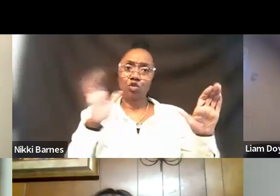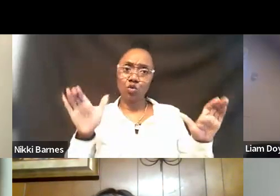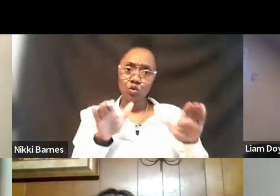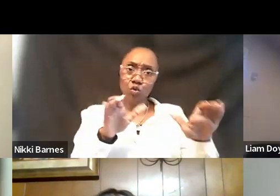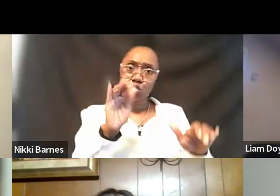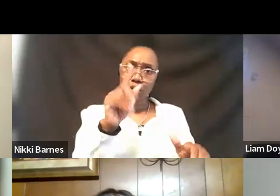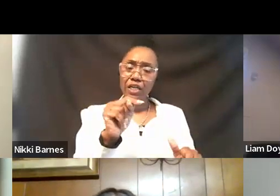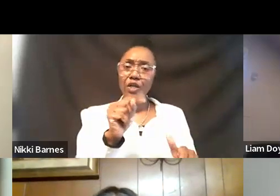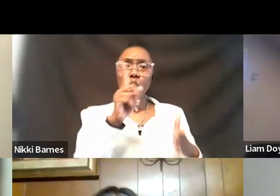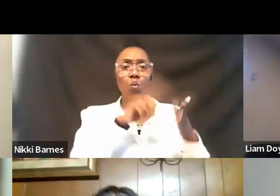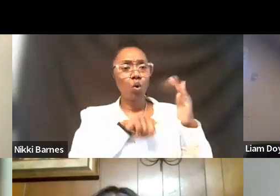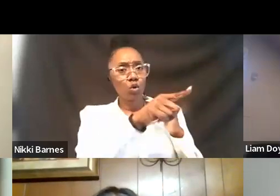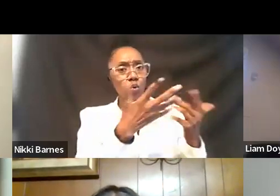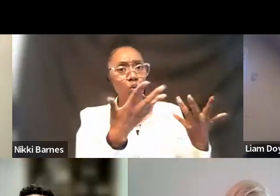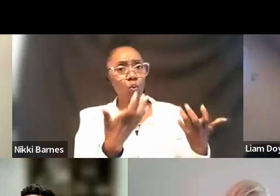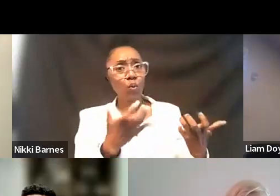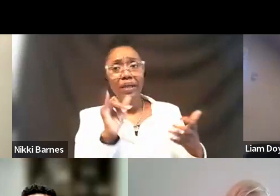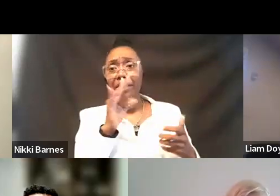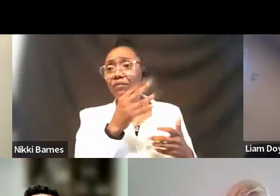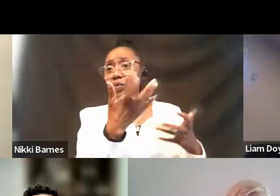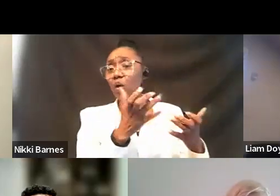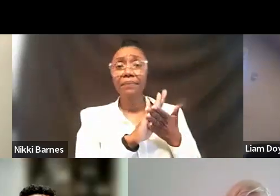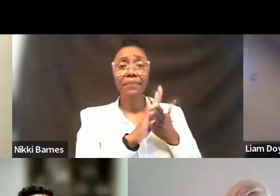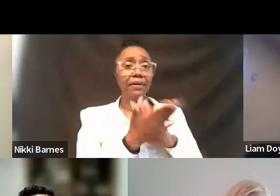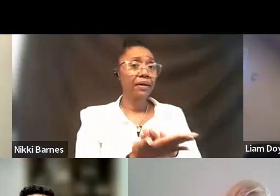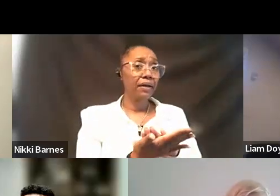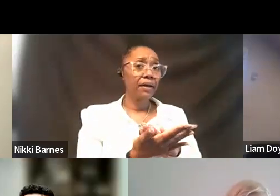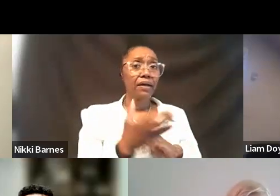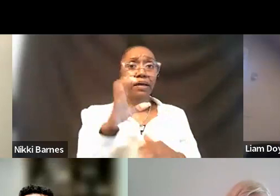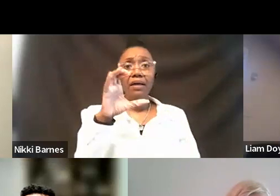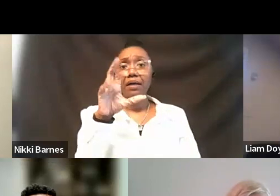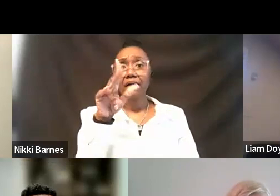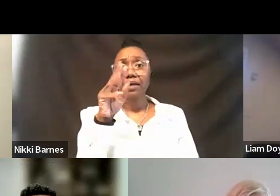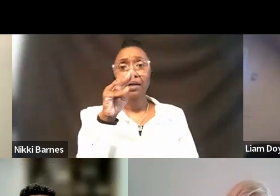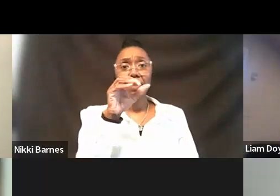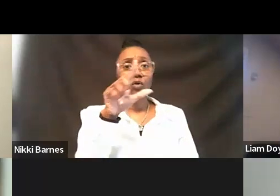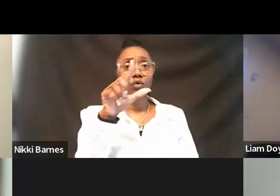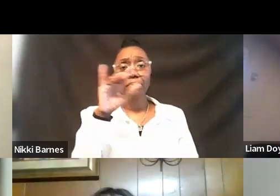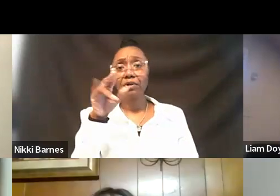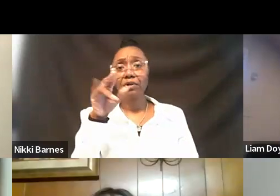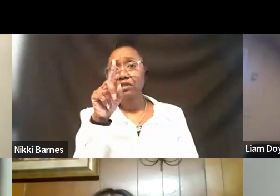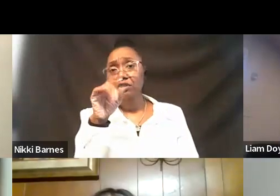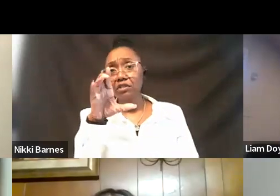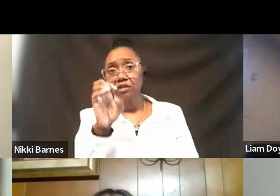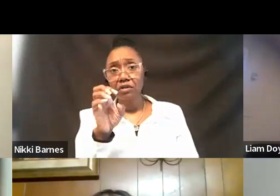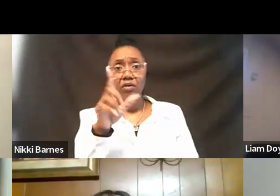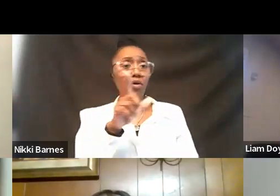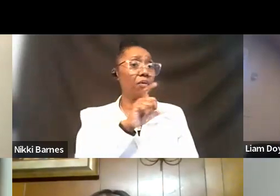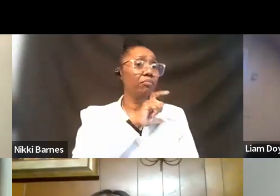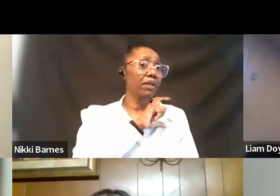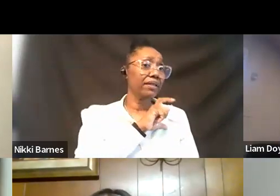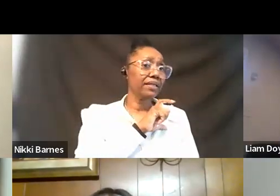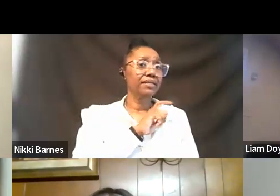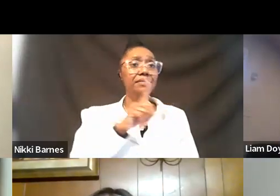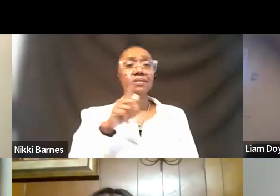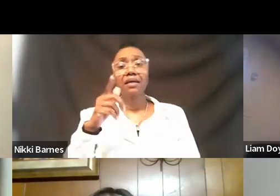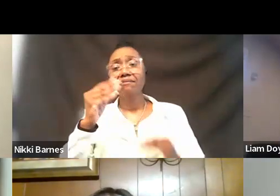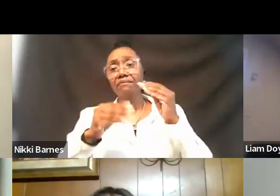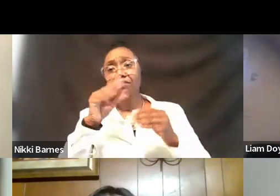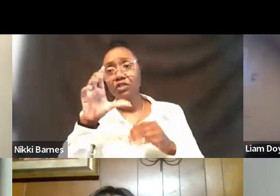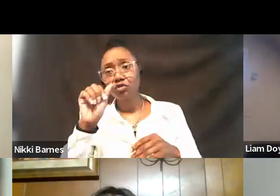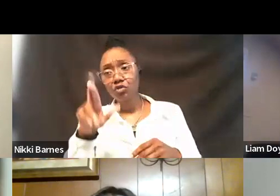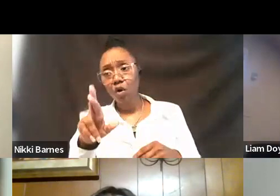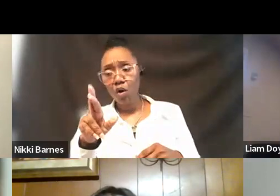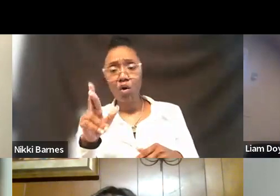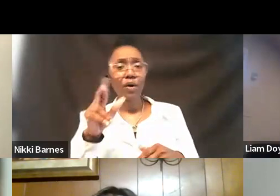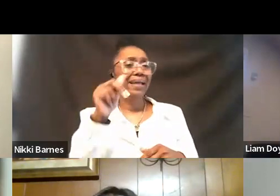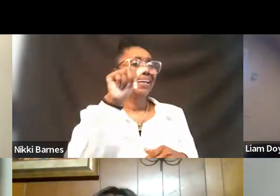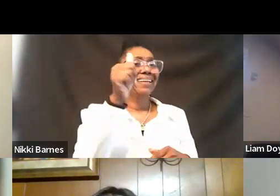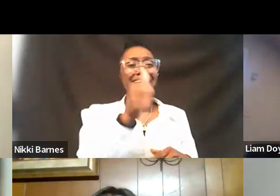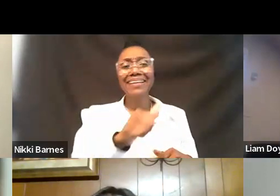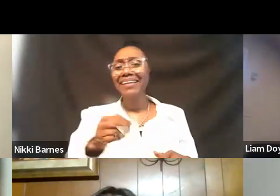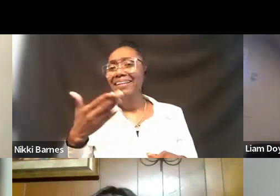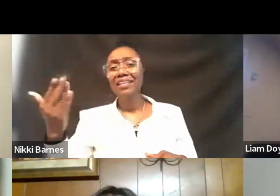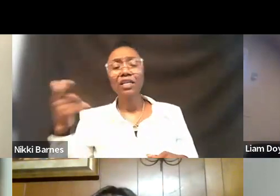I mean, if you want to become criminal off. Oh, you want to go into, into police force, auto mechanics, criminal, or anything that's out there.